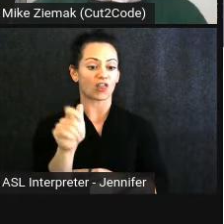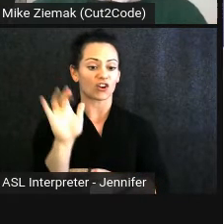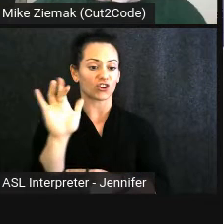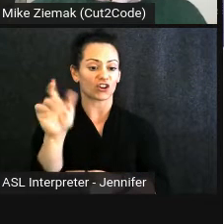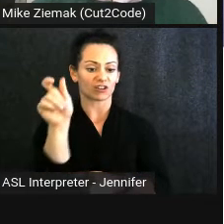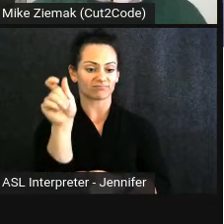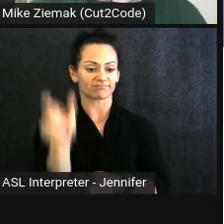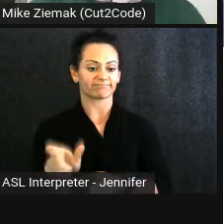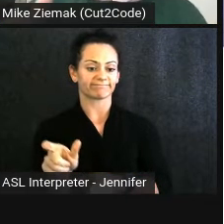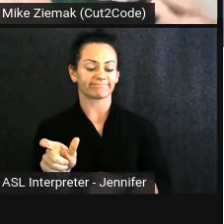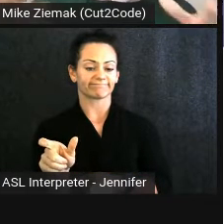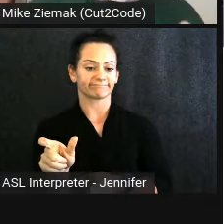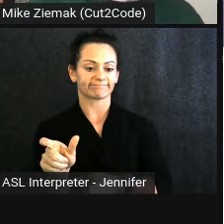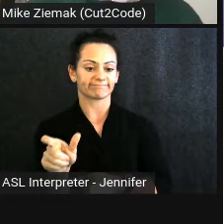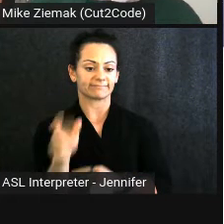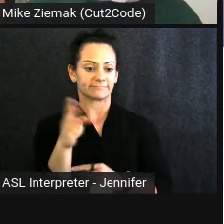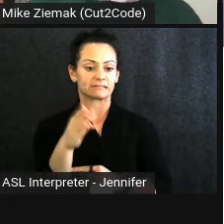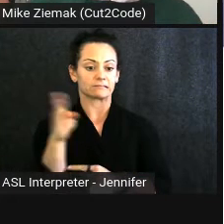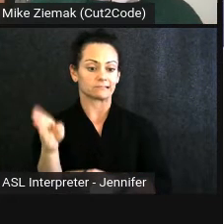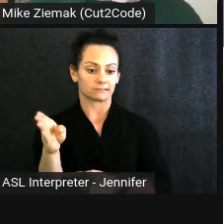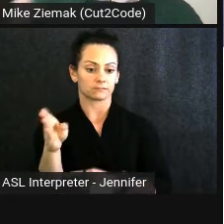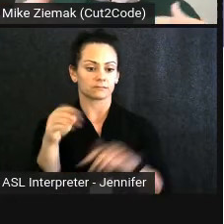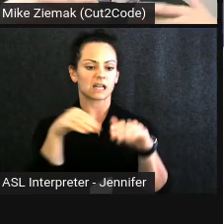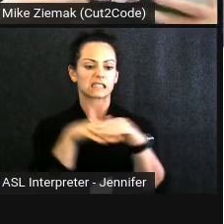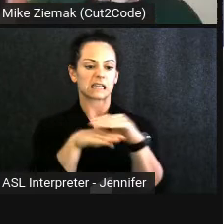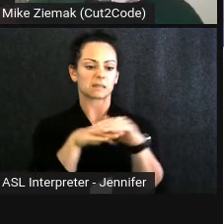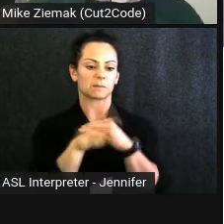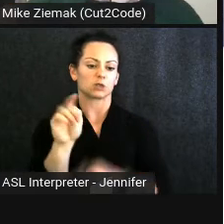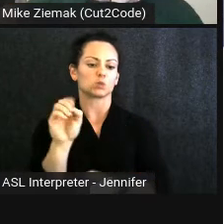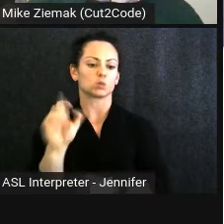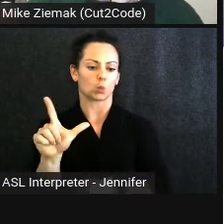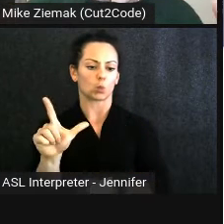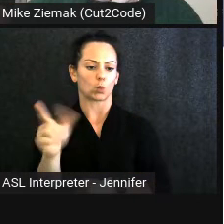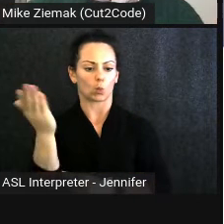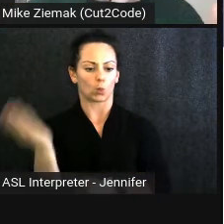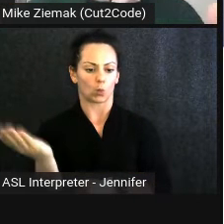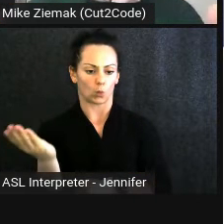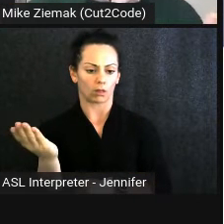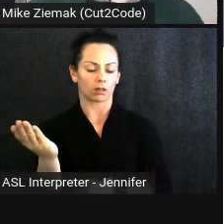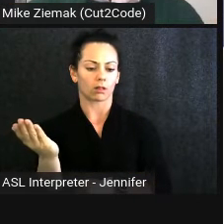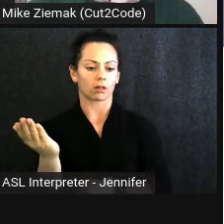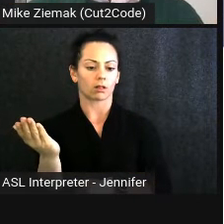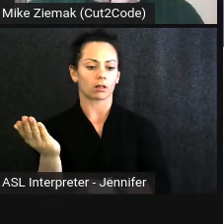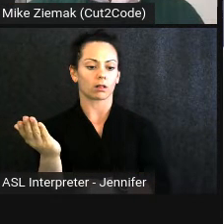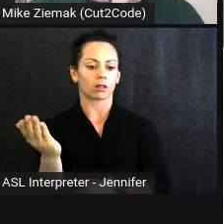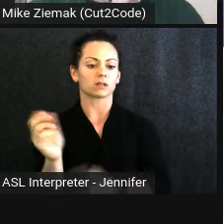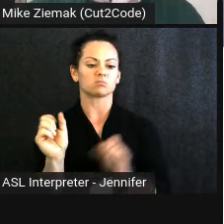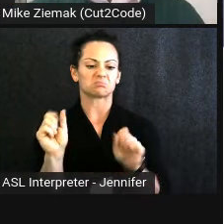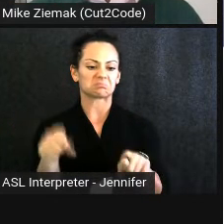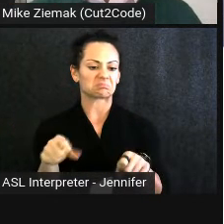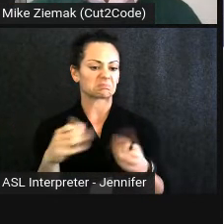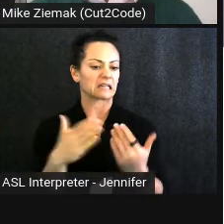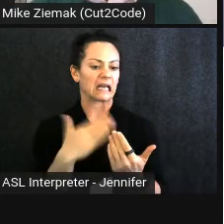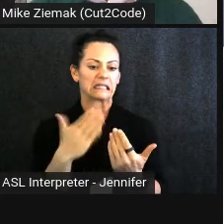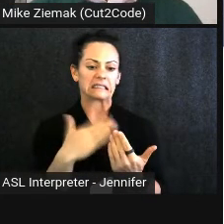One more tab further, I'm in accessibility tool so I can reach the toolbar quite easily. It's very useful.